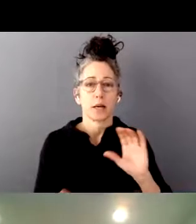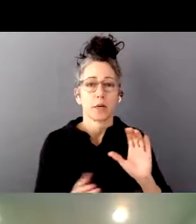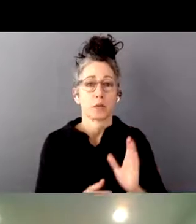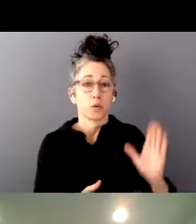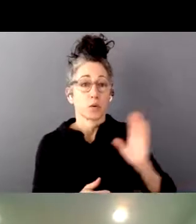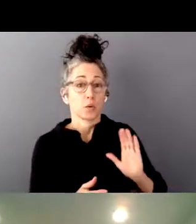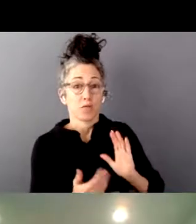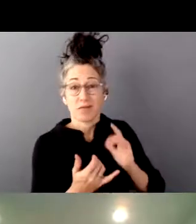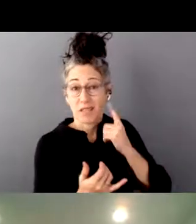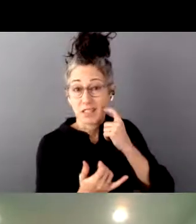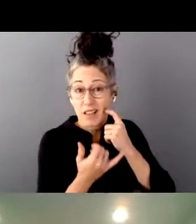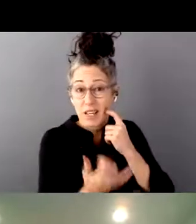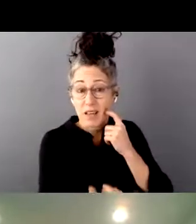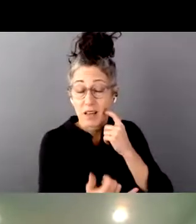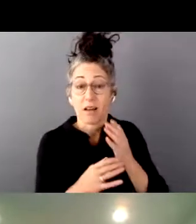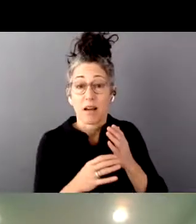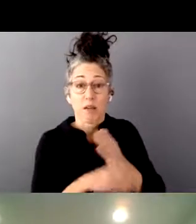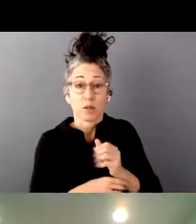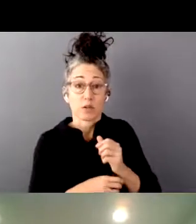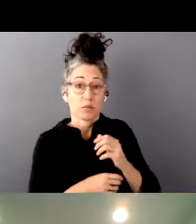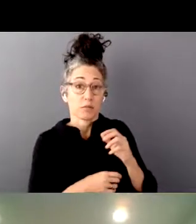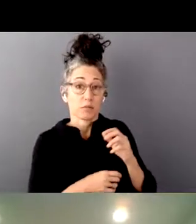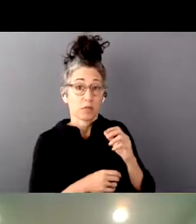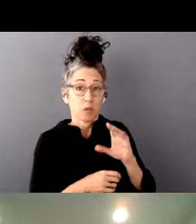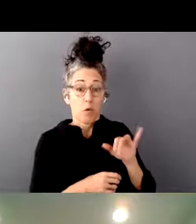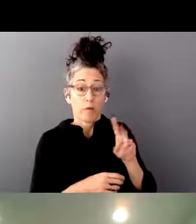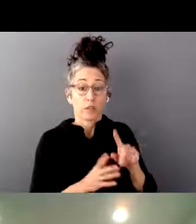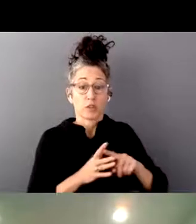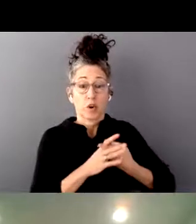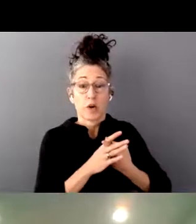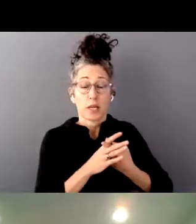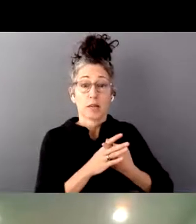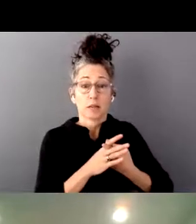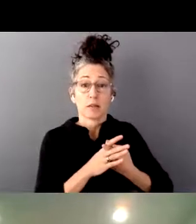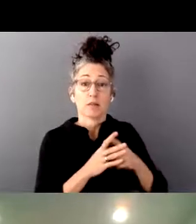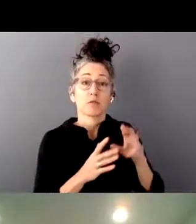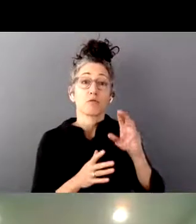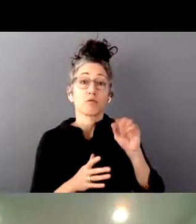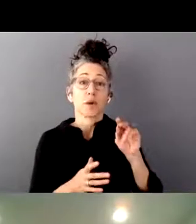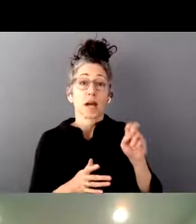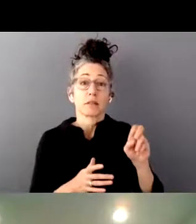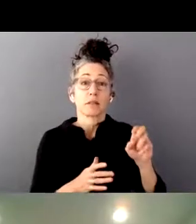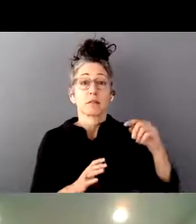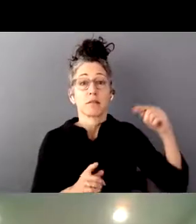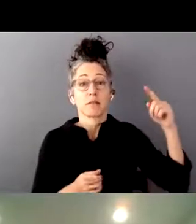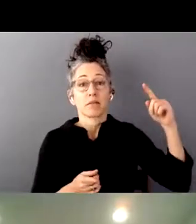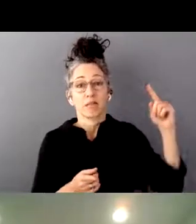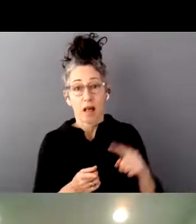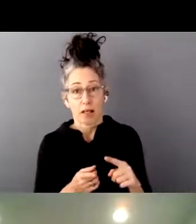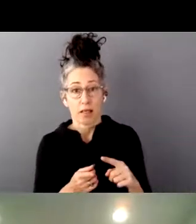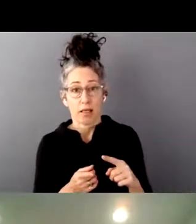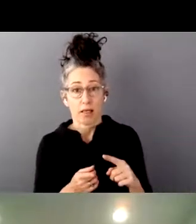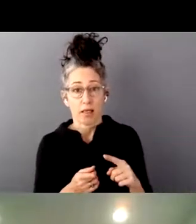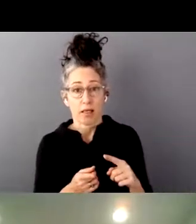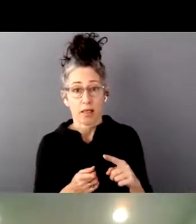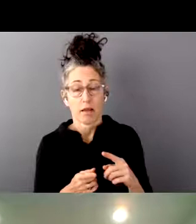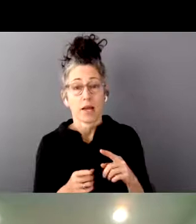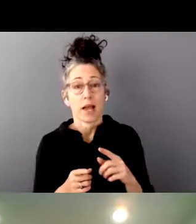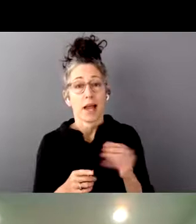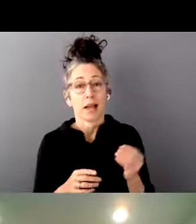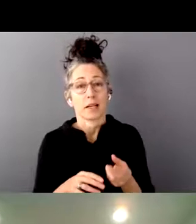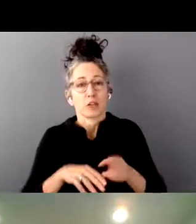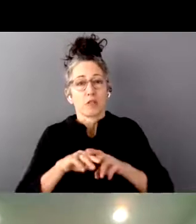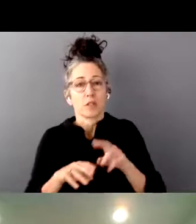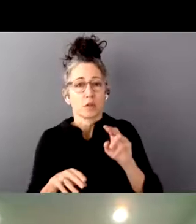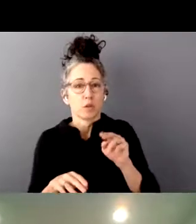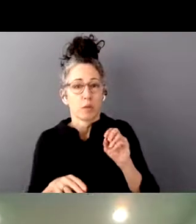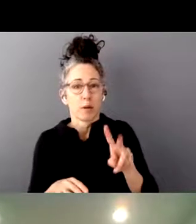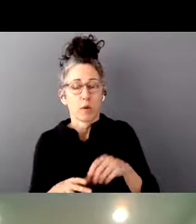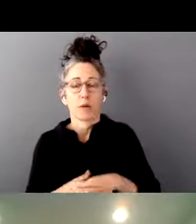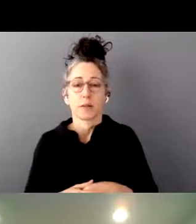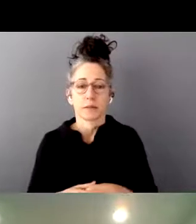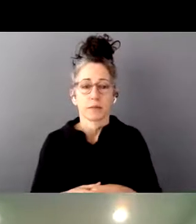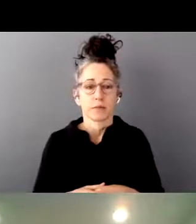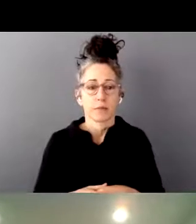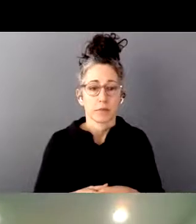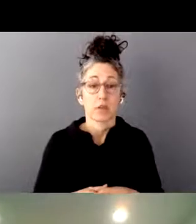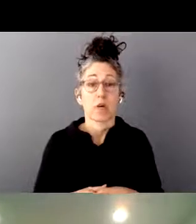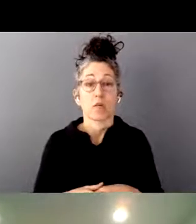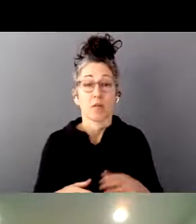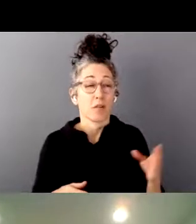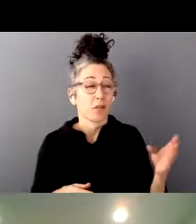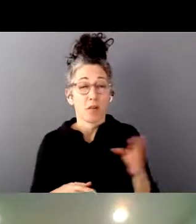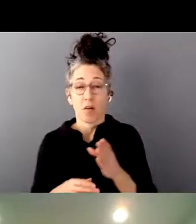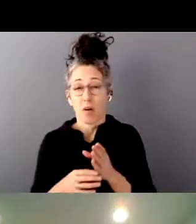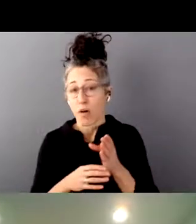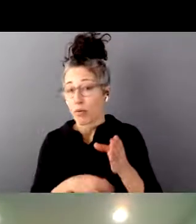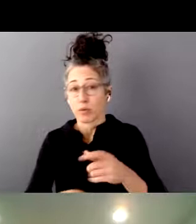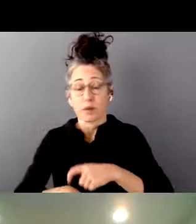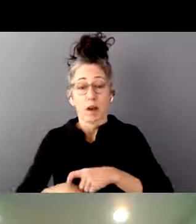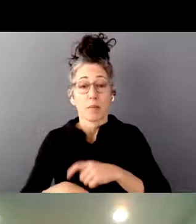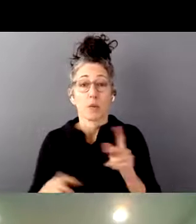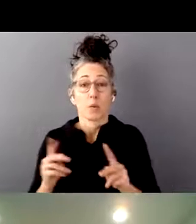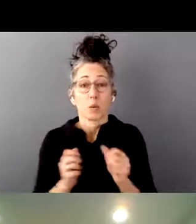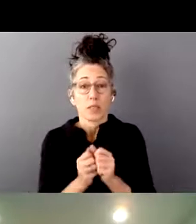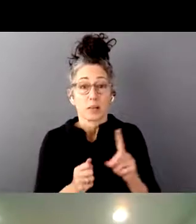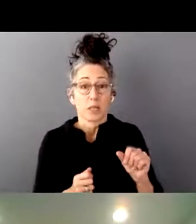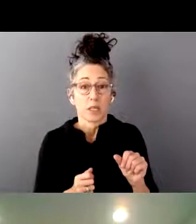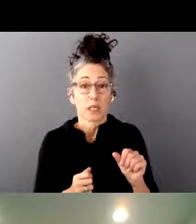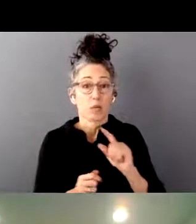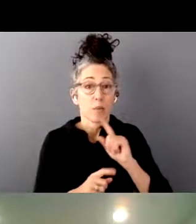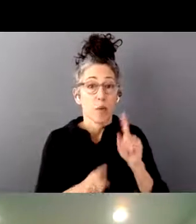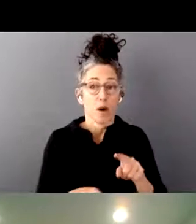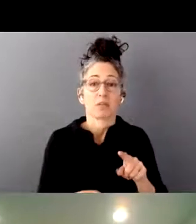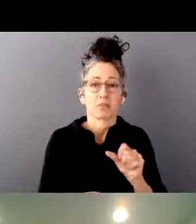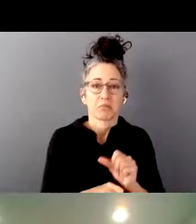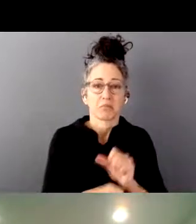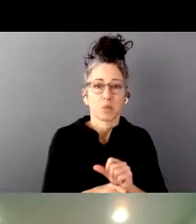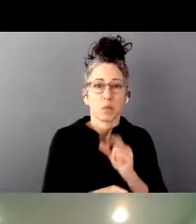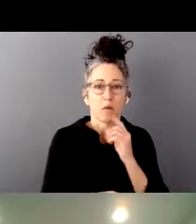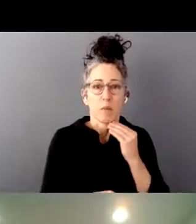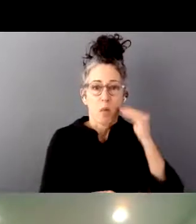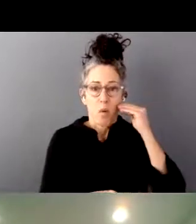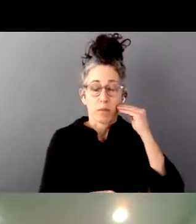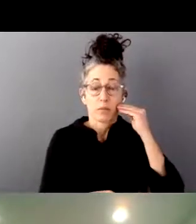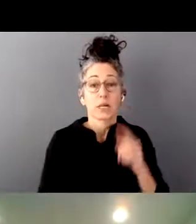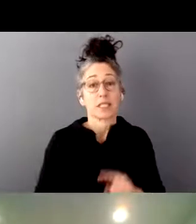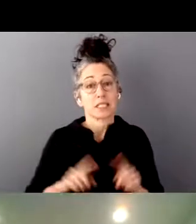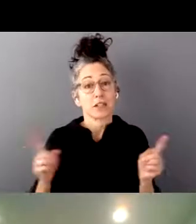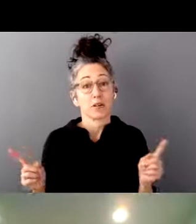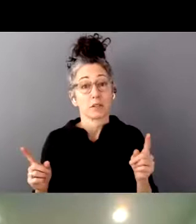recent months shortly after the pandemic began. And rates fell until October, but we do see a slight increase in November. Across the board, a lower percentage of people with disabilities reported teleworking compared to those without. And the difference was statistically